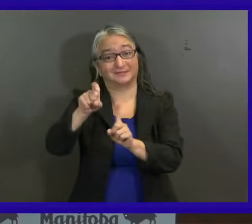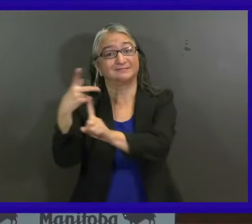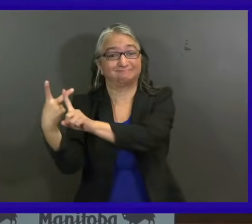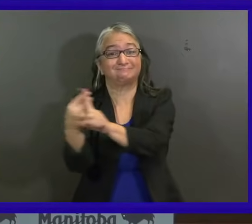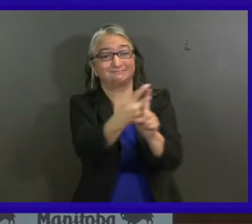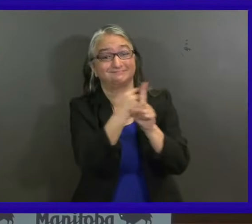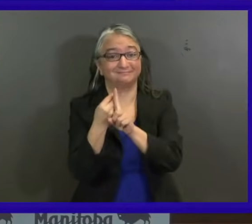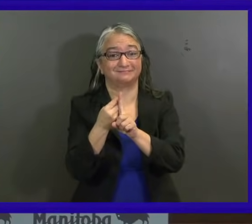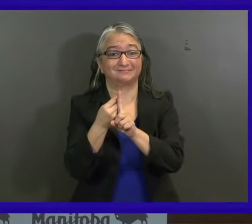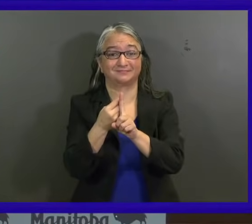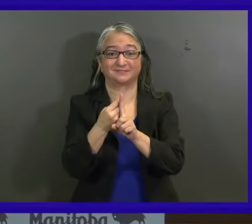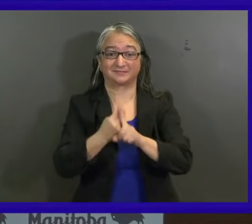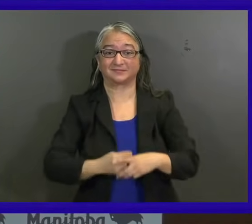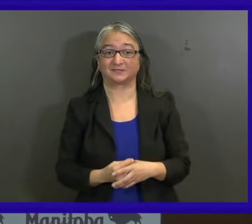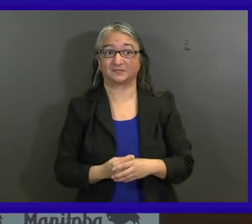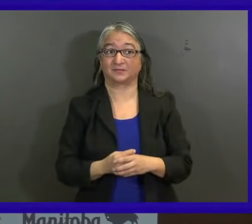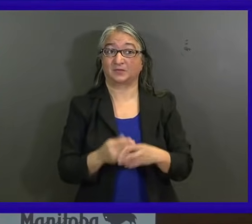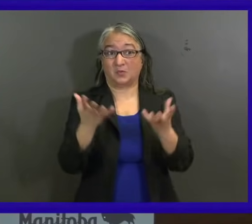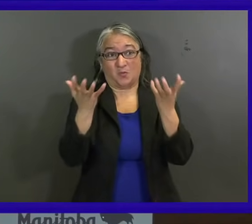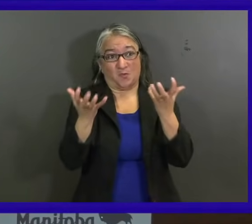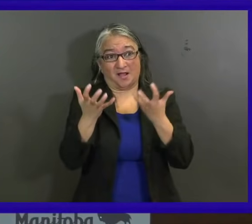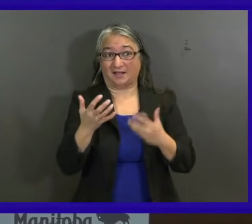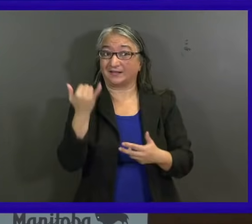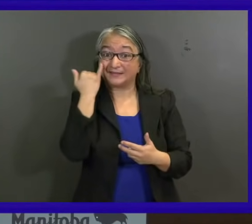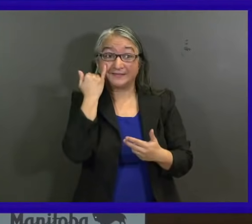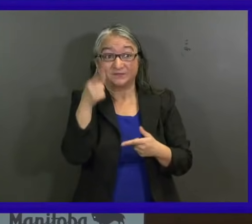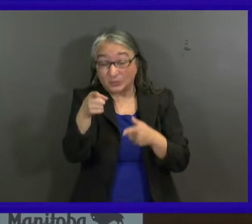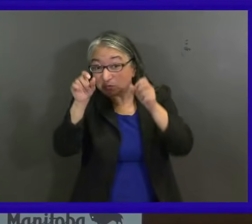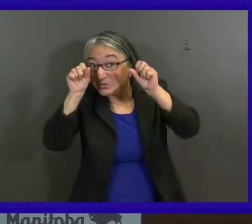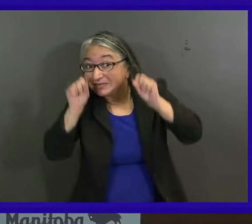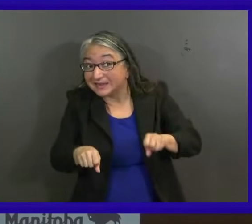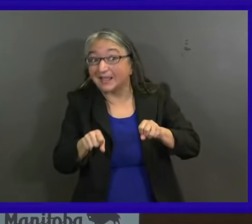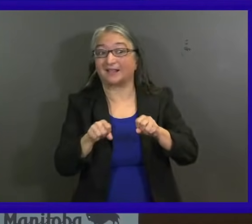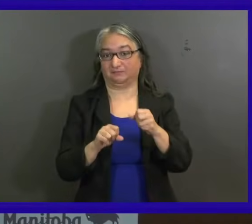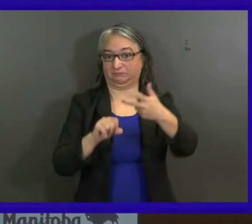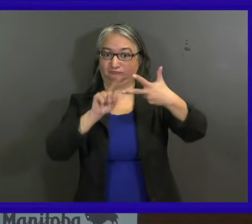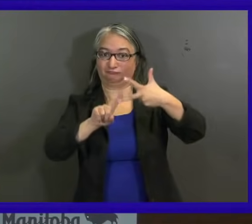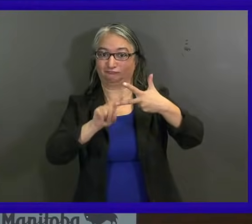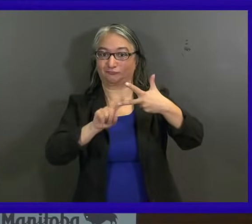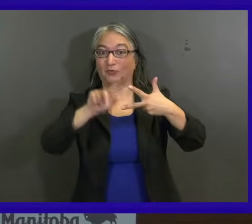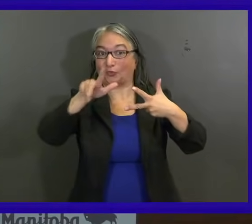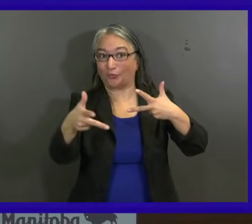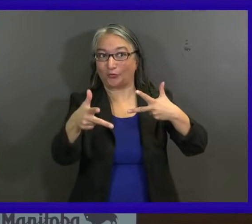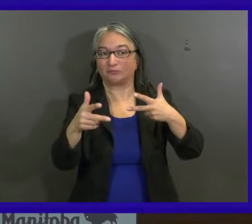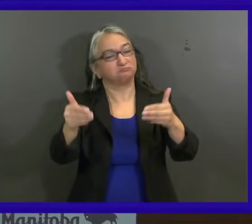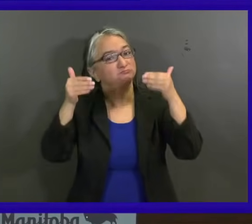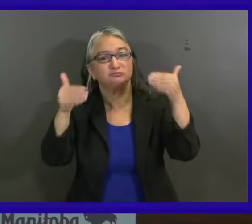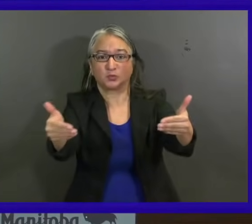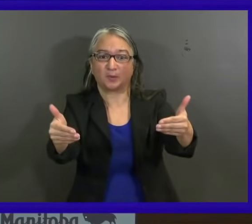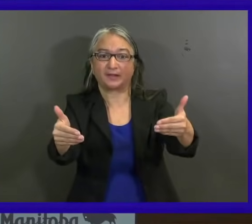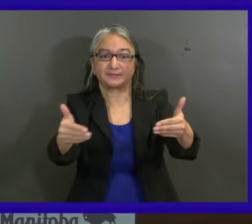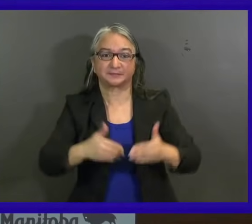getting the third dose when you're eligible rising case counts and covet 19 transmission in the